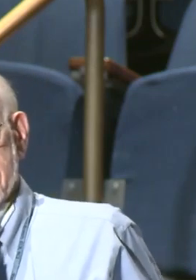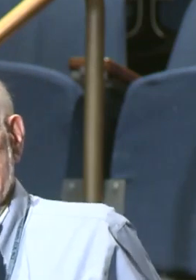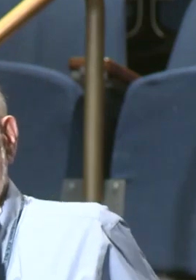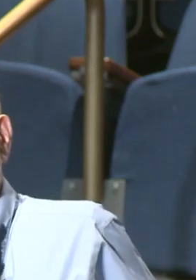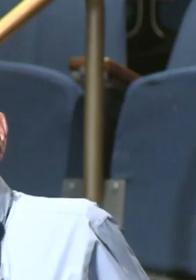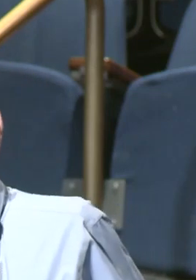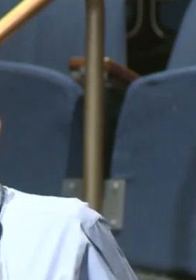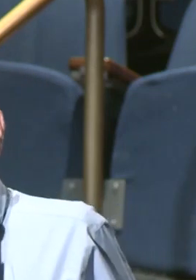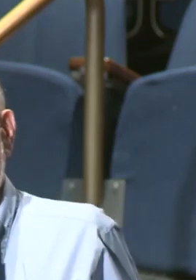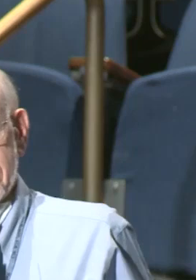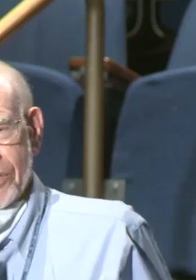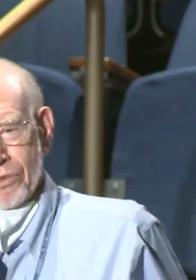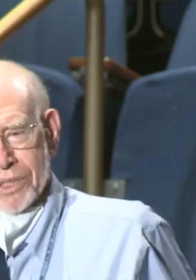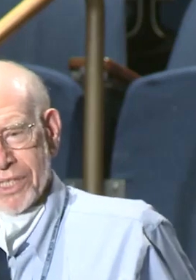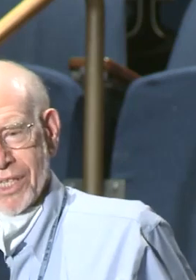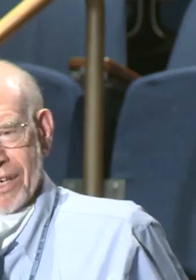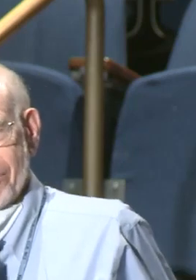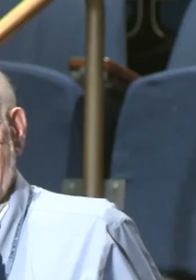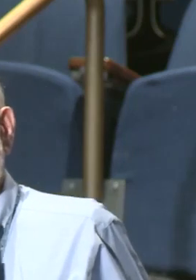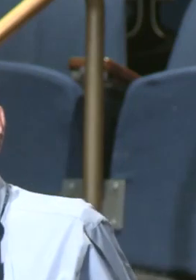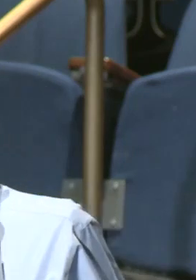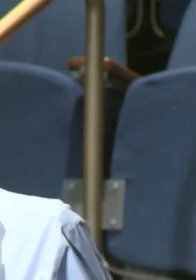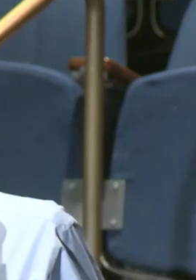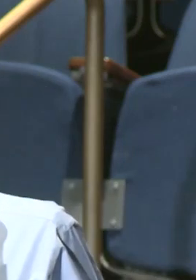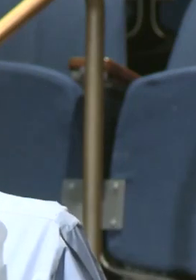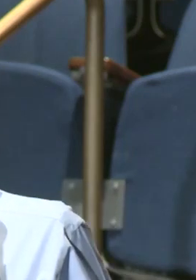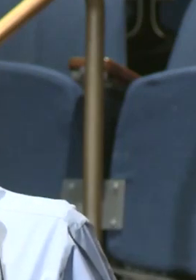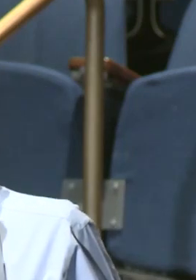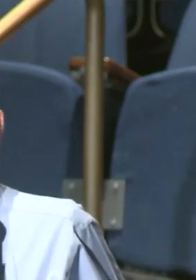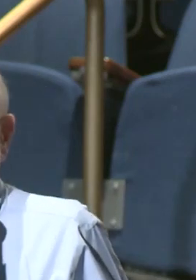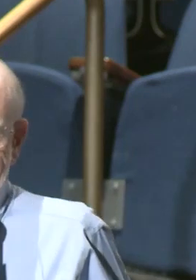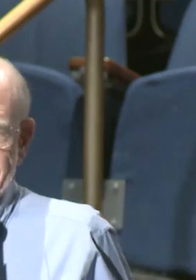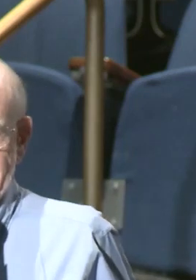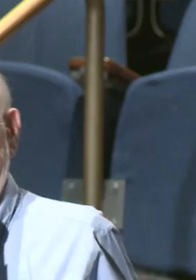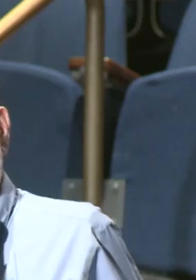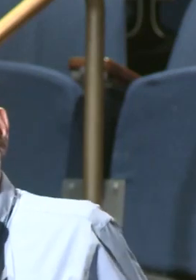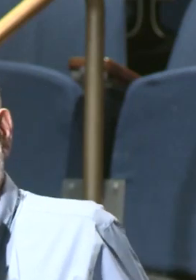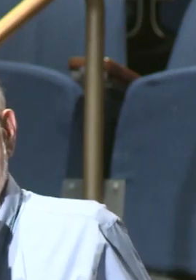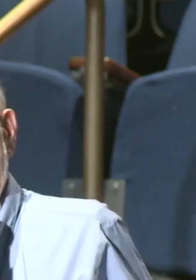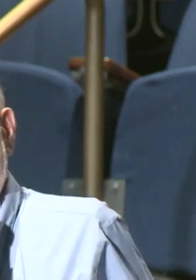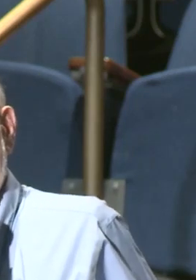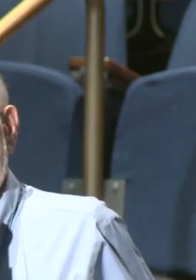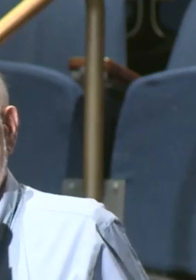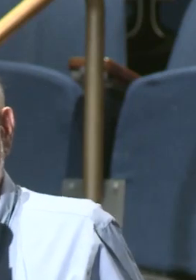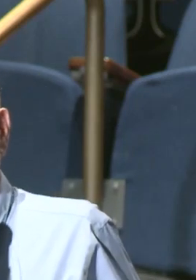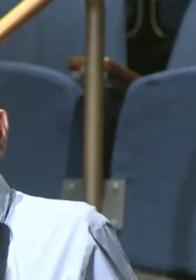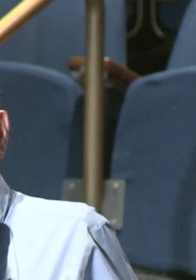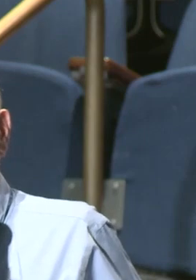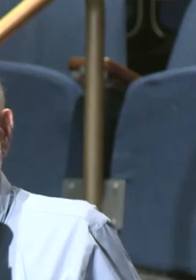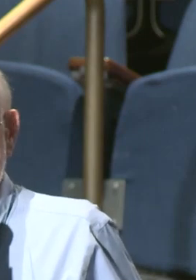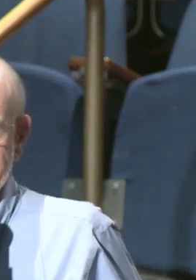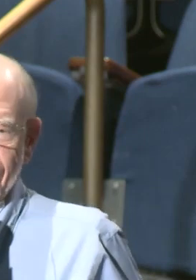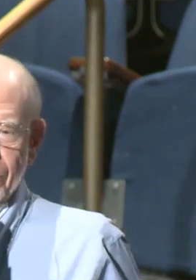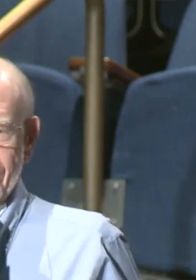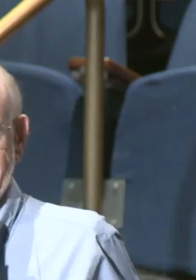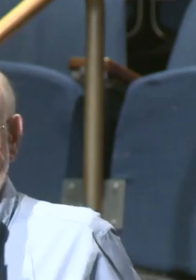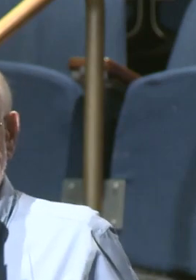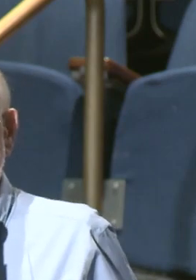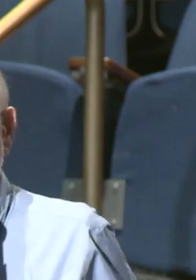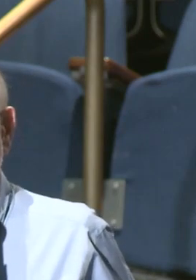LOOK AT PDCS. APPARENTLY THERE'S A DIFFERENCE BETWEEN MICE AND HUMANS IN THAT REGARD. ALPHA AND BETA HAVE MORE DIFFERENCES IN HUMANS THAN THEY DO IN MICE.